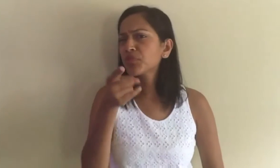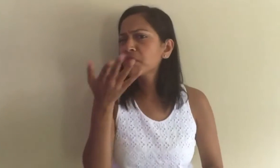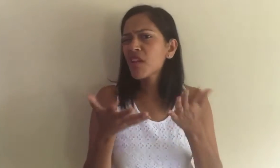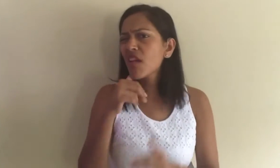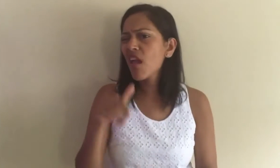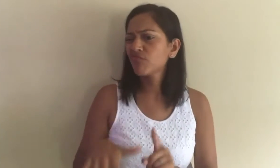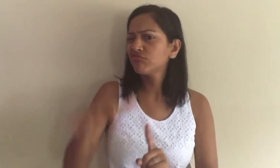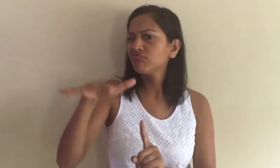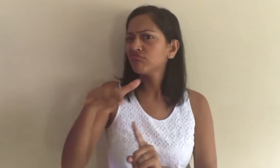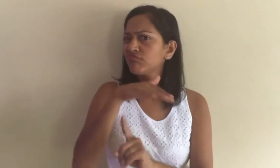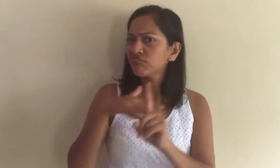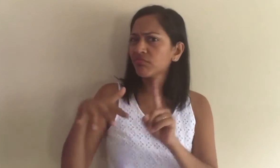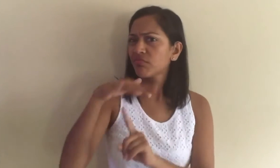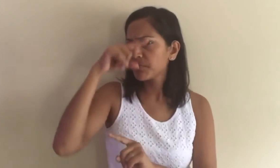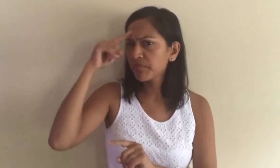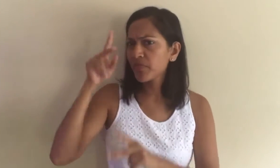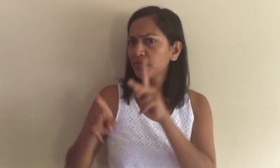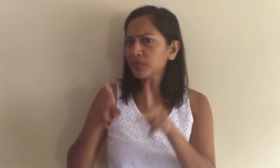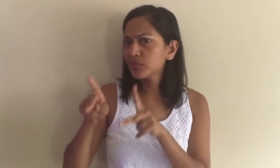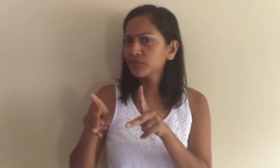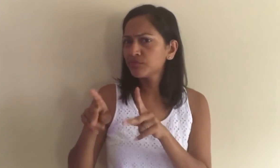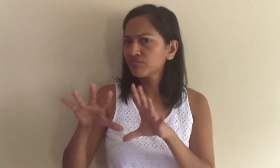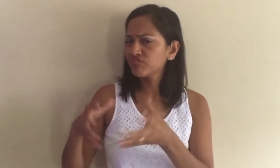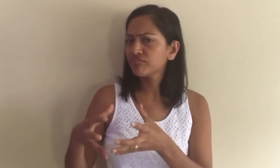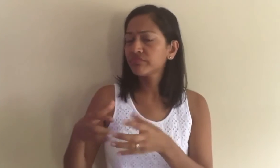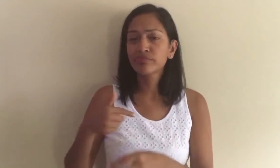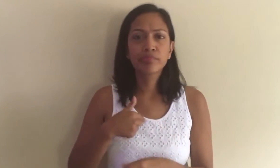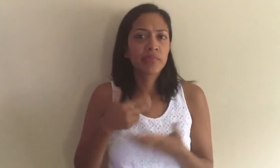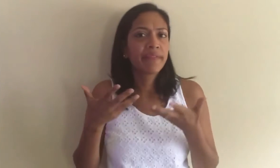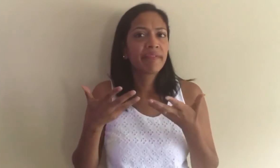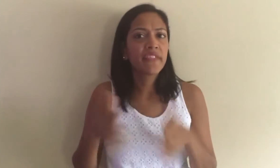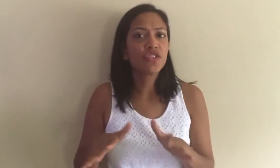You may not have grown up around people who are Black, but I have.